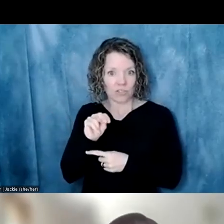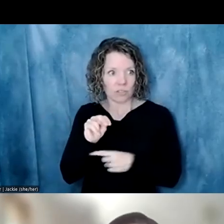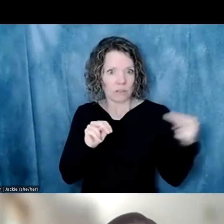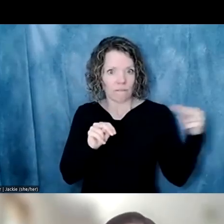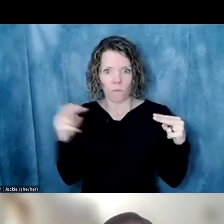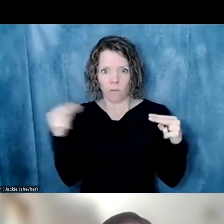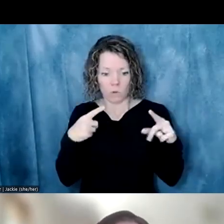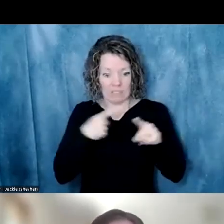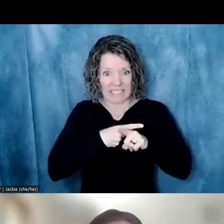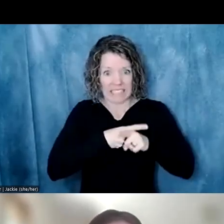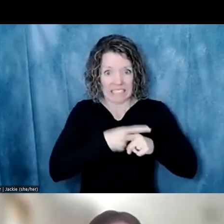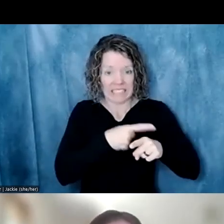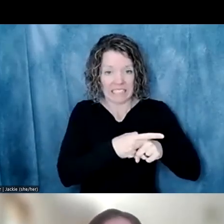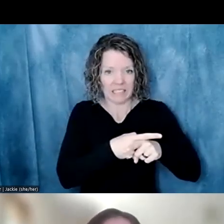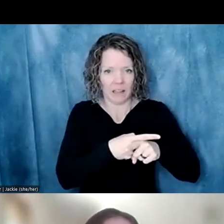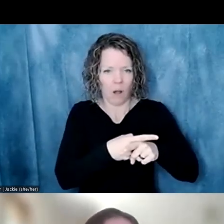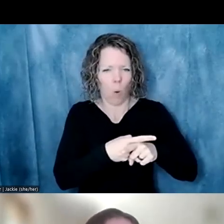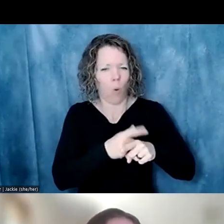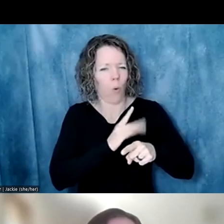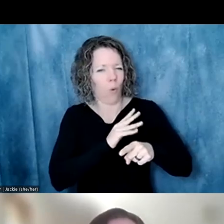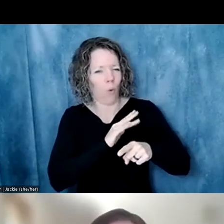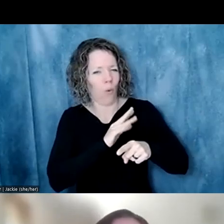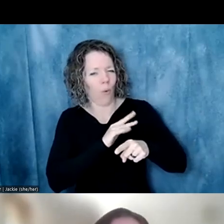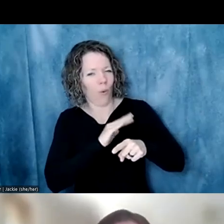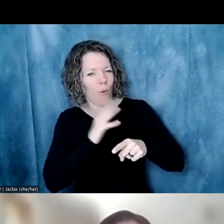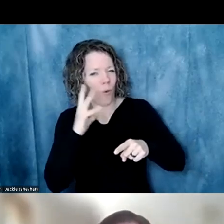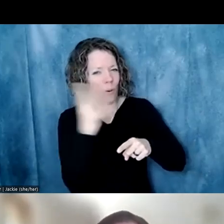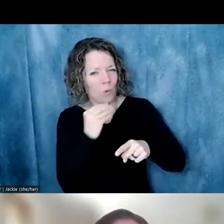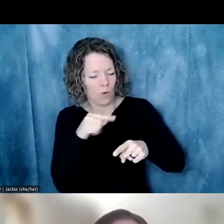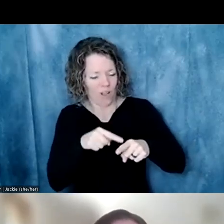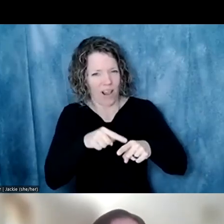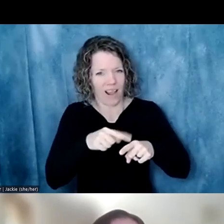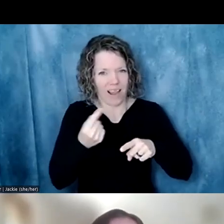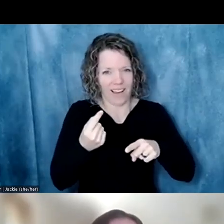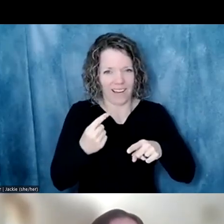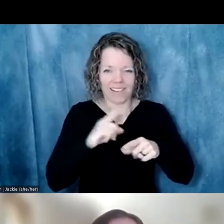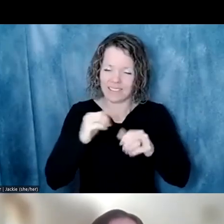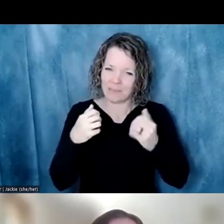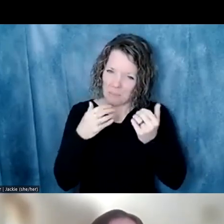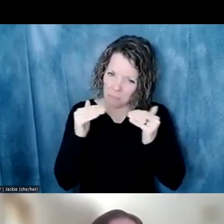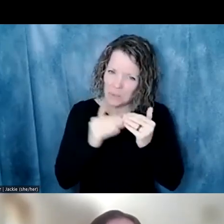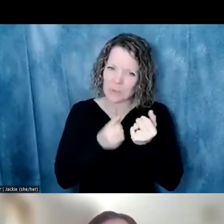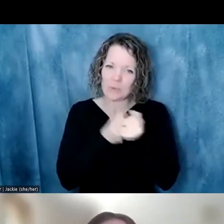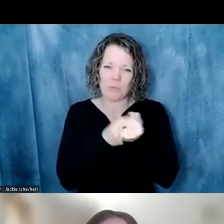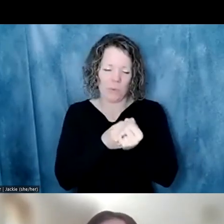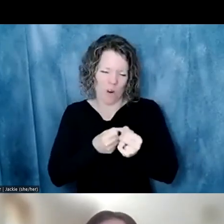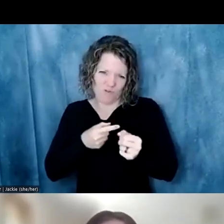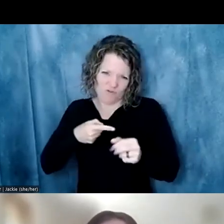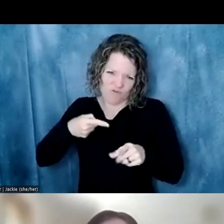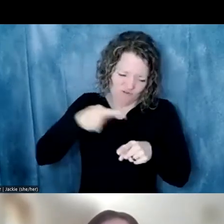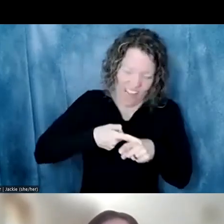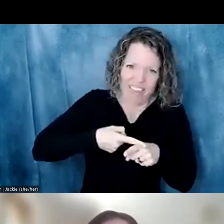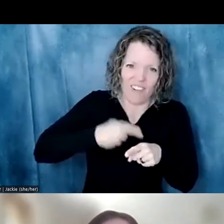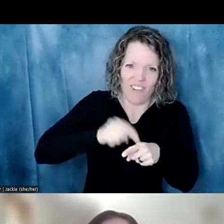roles, sort of, really intrinsically good at supporting people that struggle with both pieces.